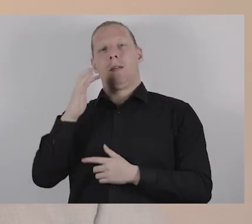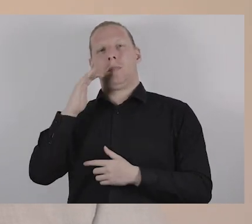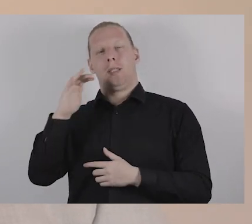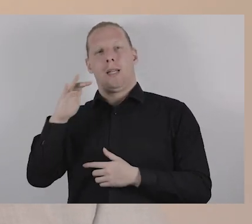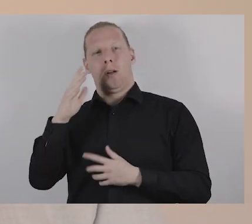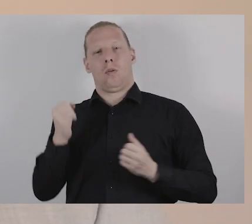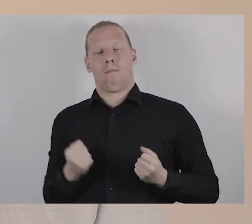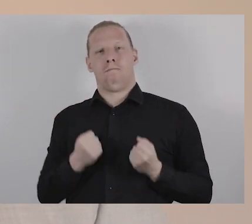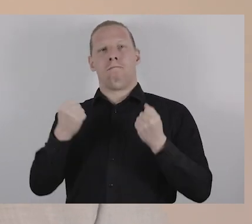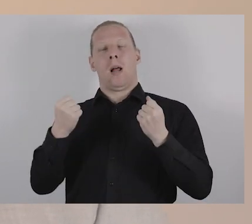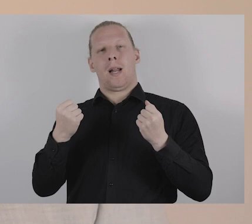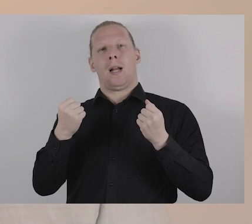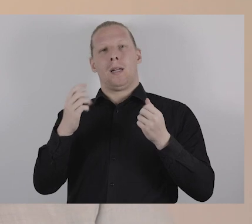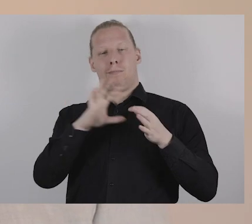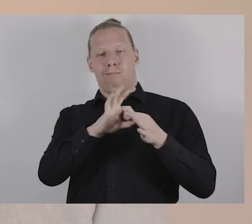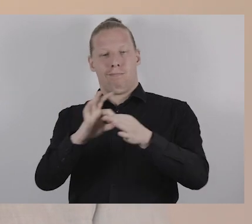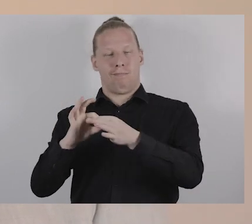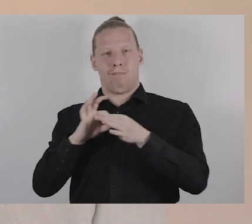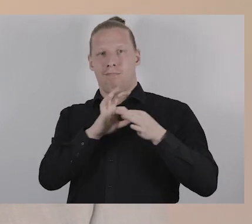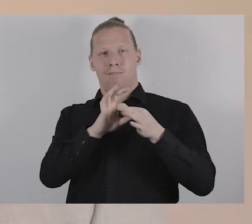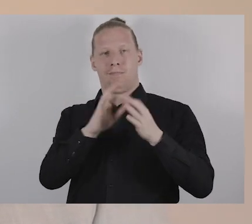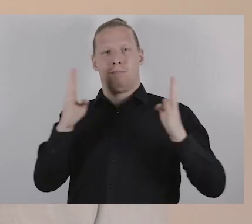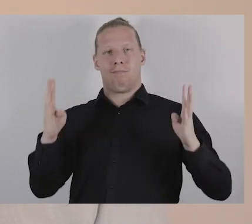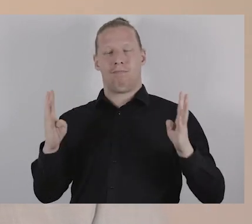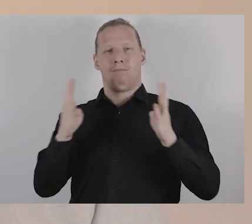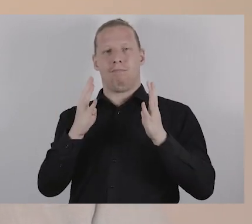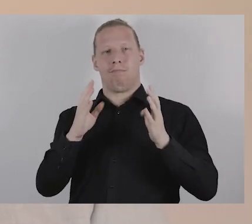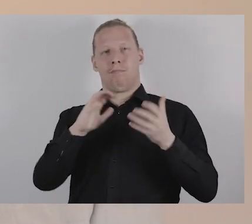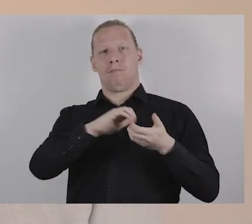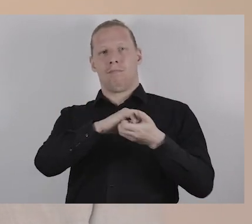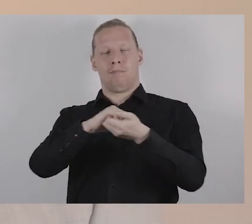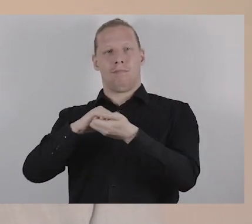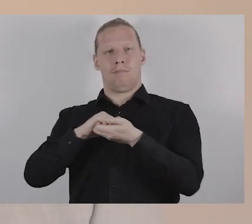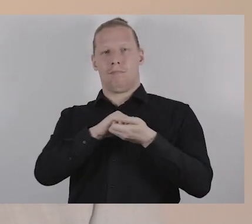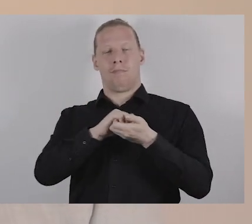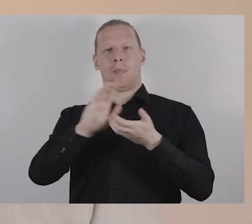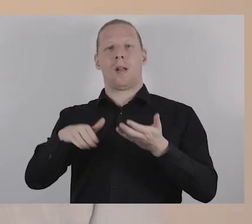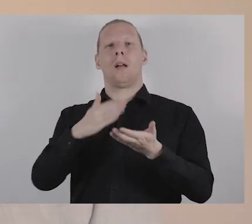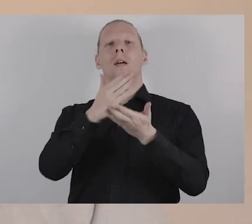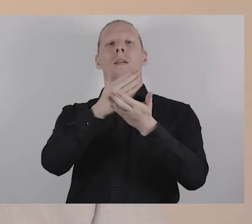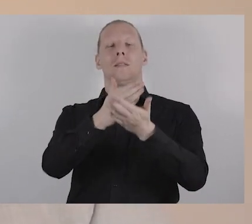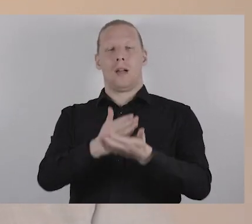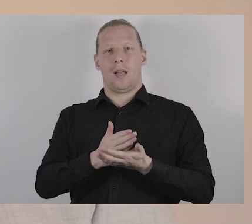Kia toi ko ngā toi Māori. Tuturu ā whiti whakamaua ki ā tina — tina. Haumi ē. Hui ē.